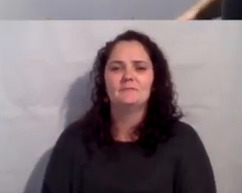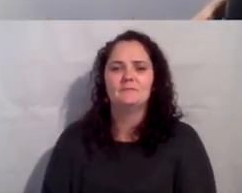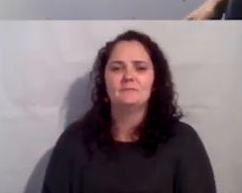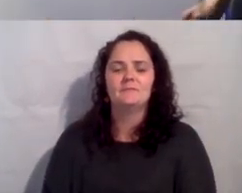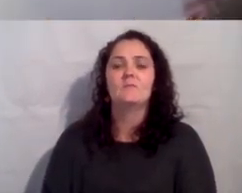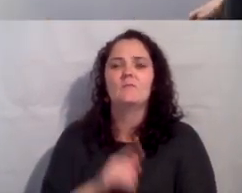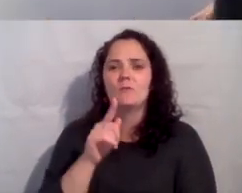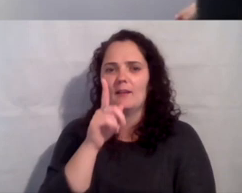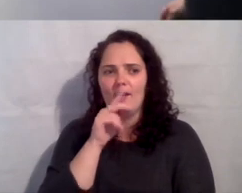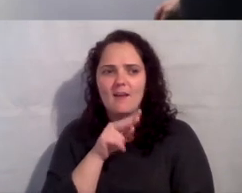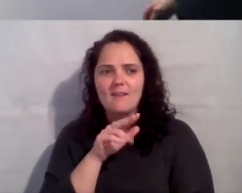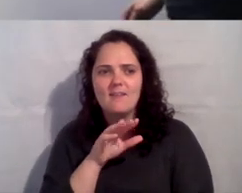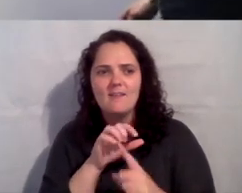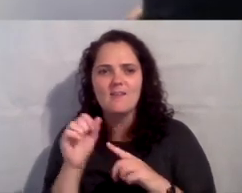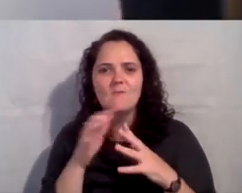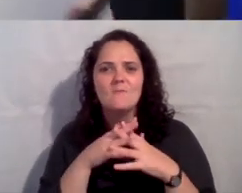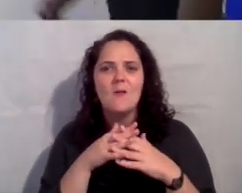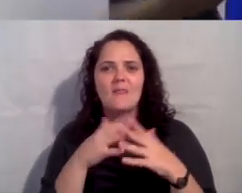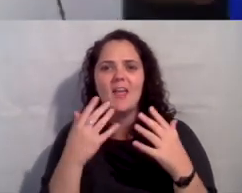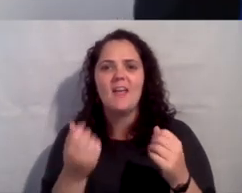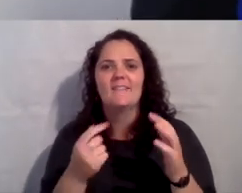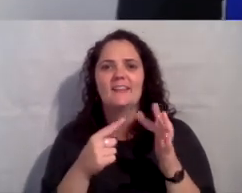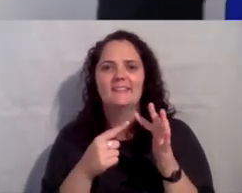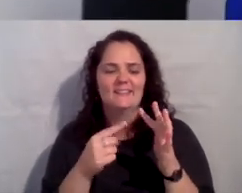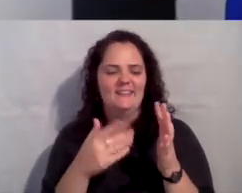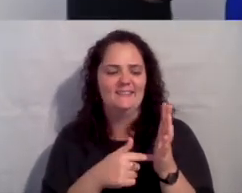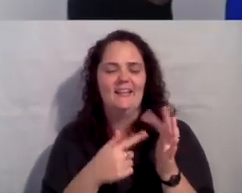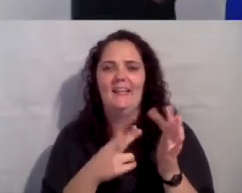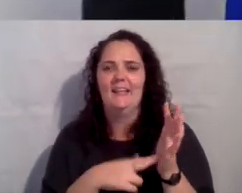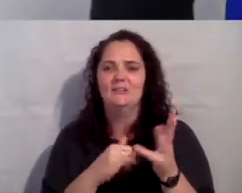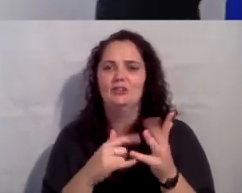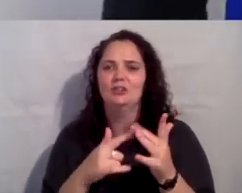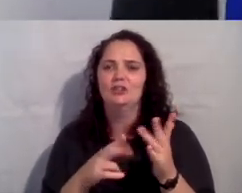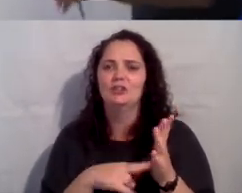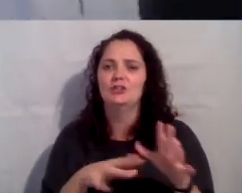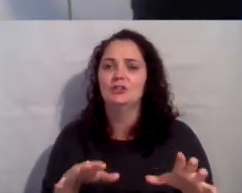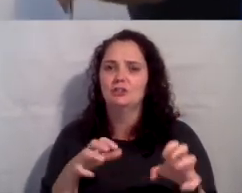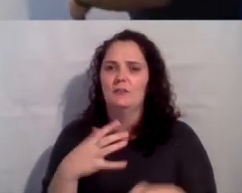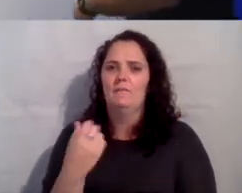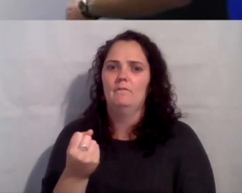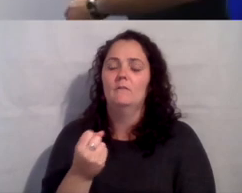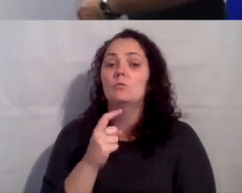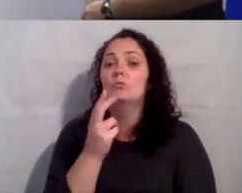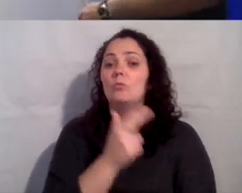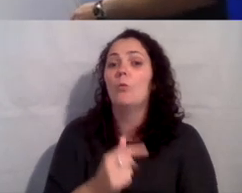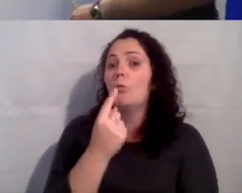tension that you can work with there too, so you'll be able to – Again, draw one of them, draw both of them that's up to you and again